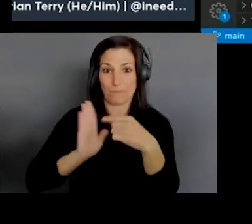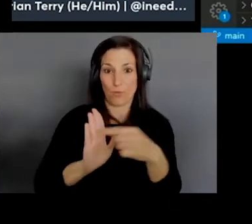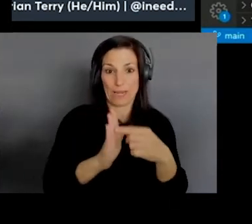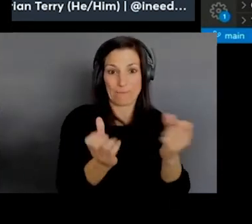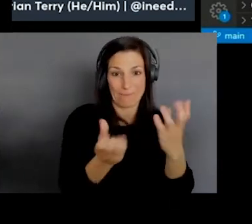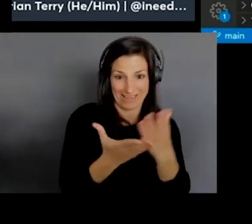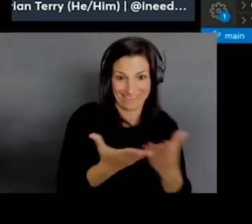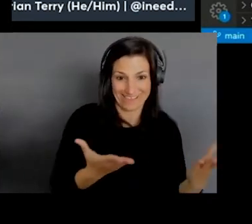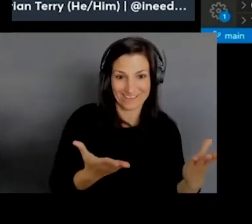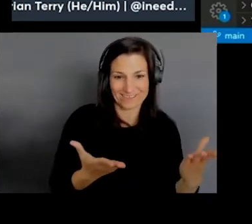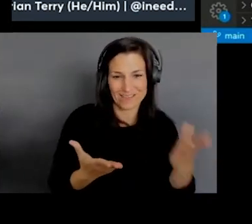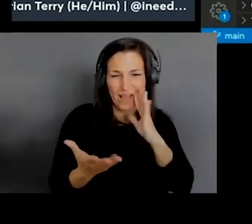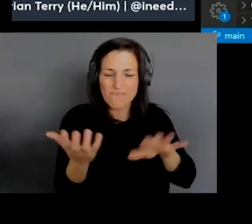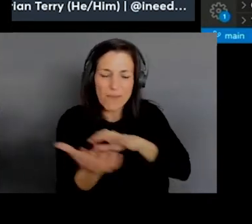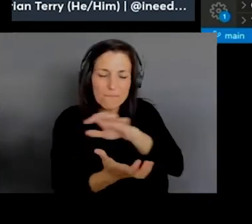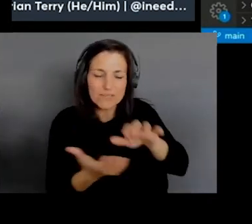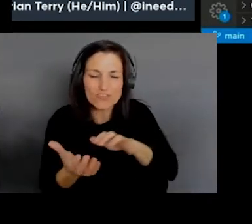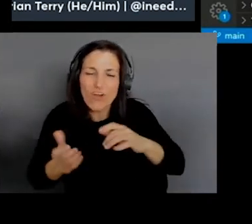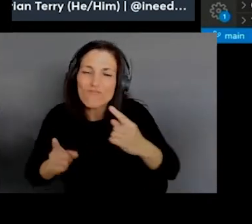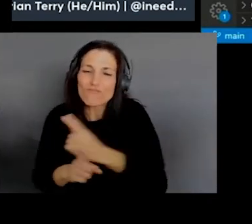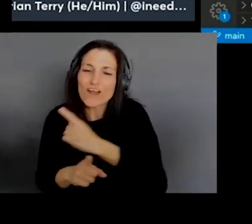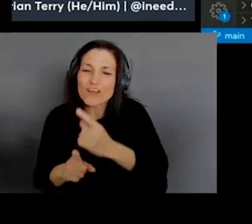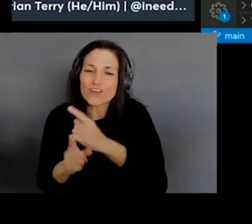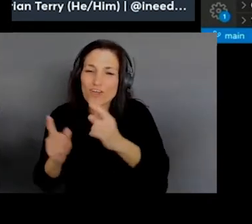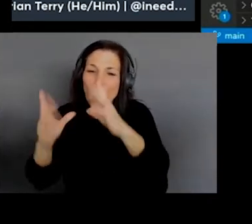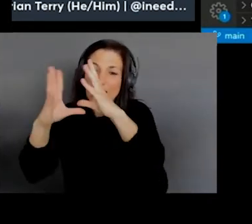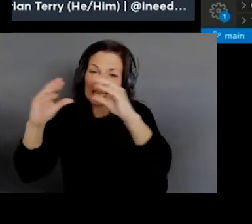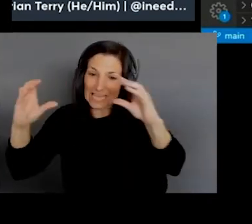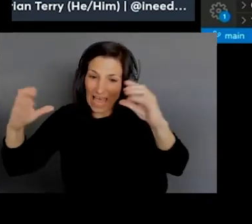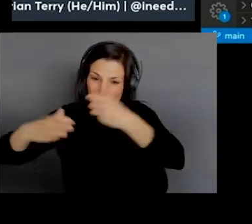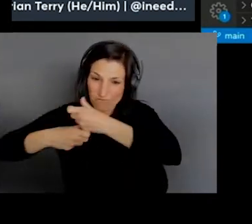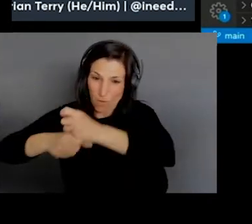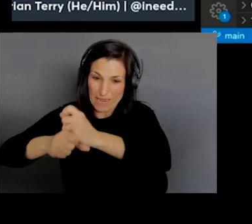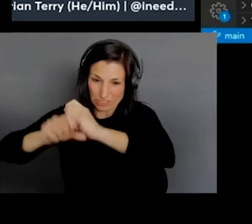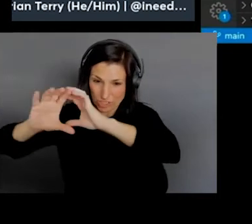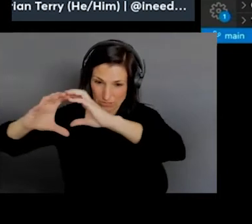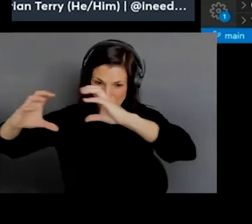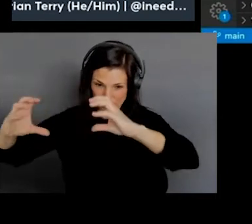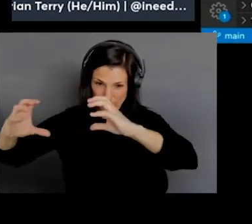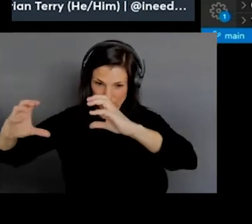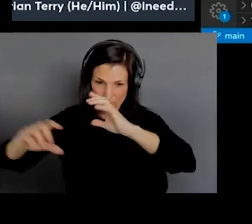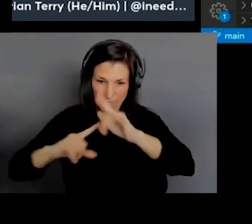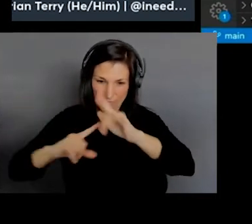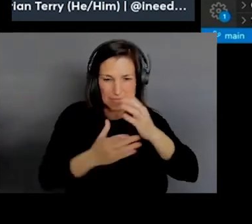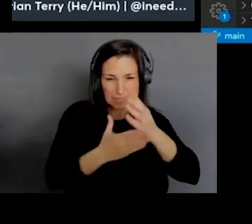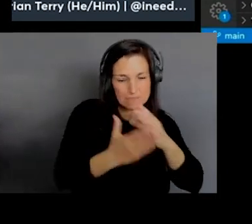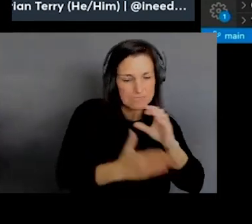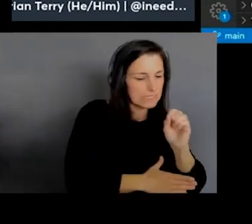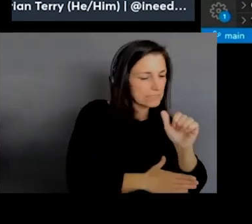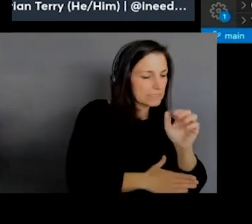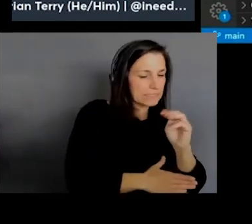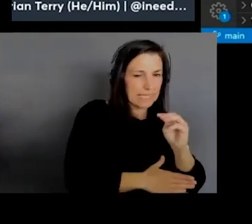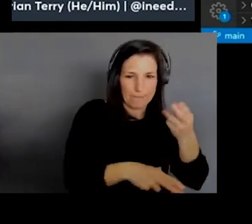Regular Confirmation and then maybe you'll see a little bit of the SAM shortcuts to make developing services a little bit easy.